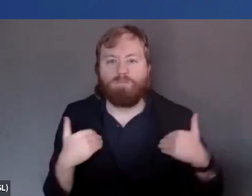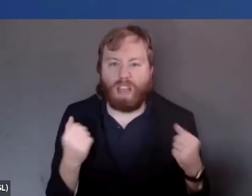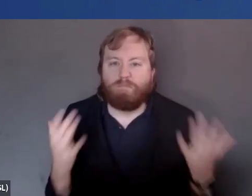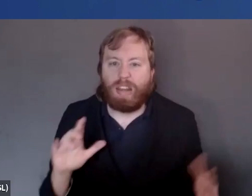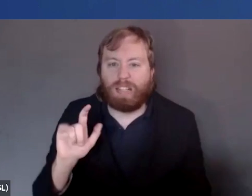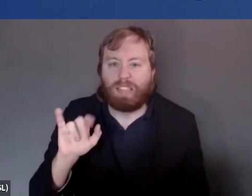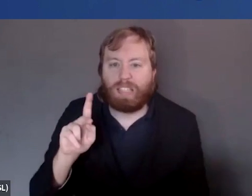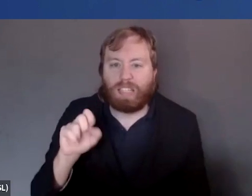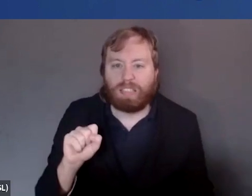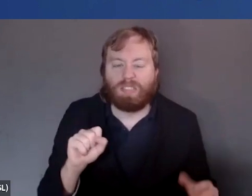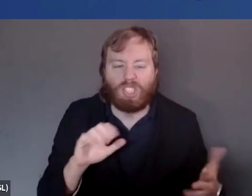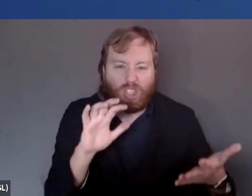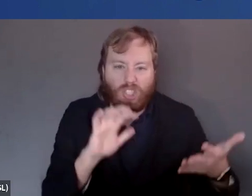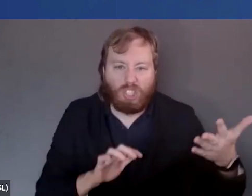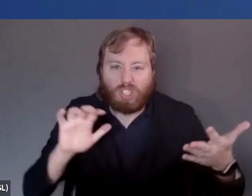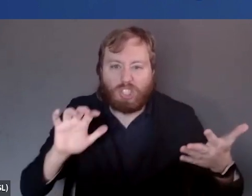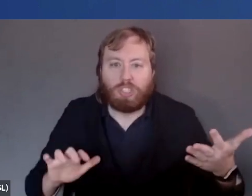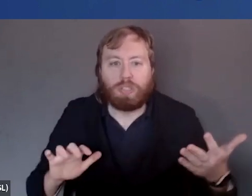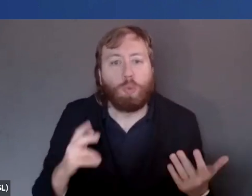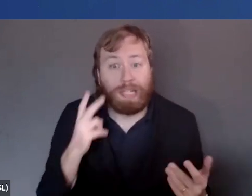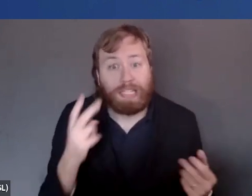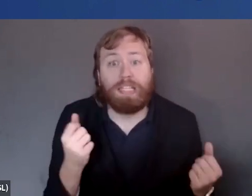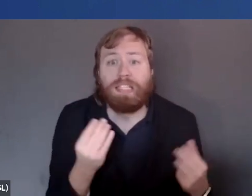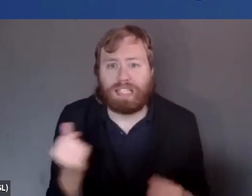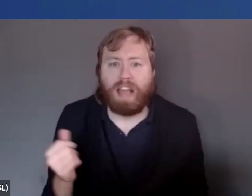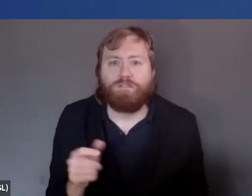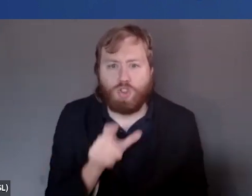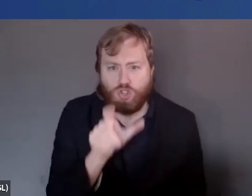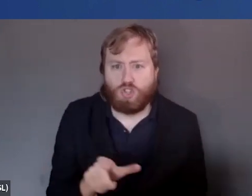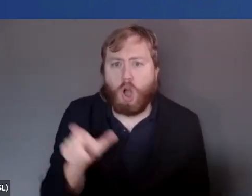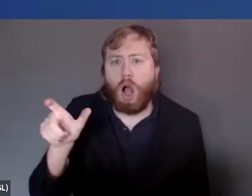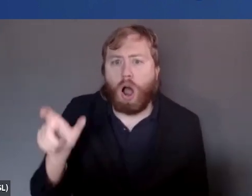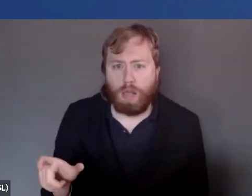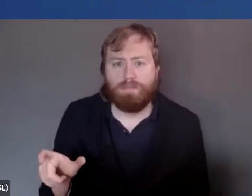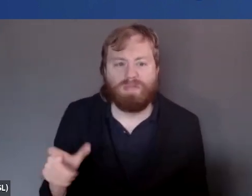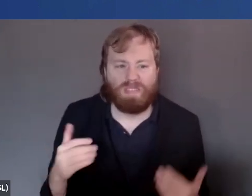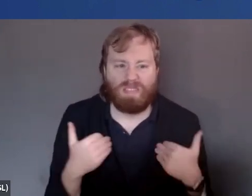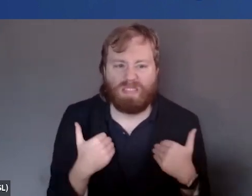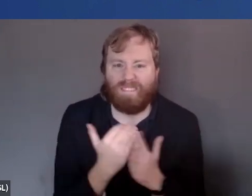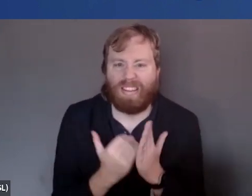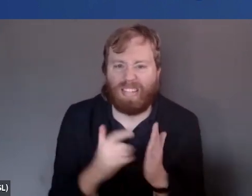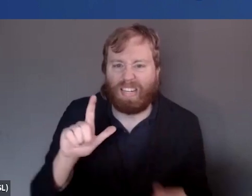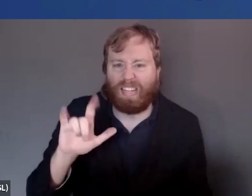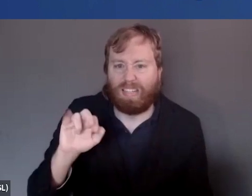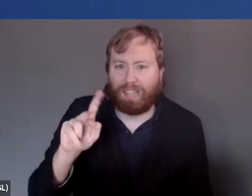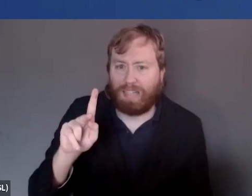several groups with a heading of lists of links. These, again, look different, but based on the context,